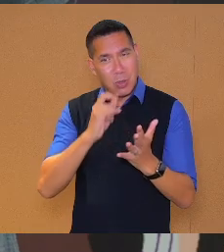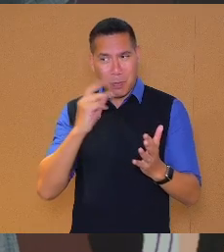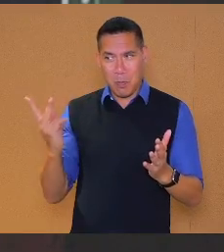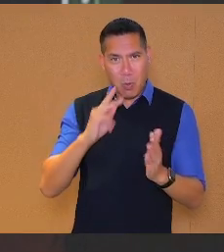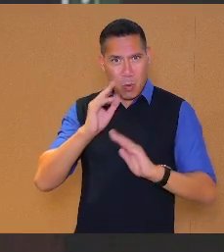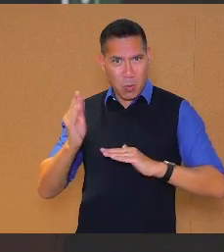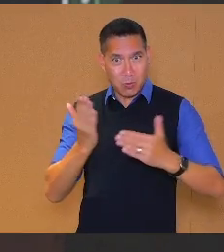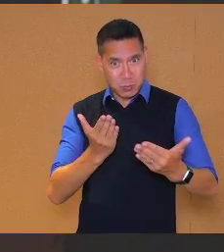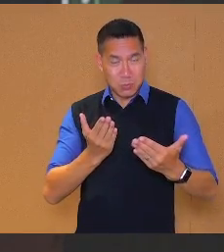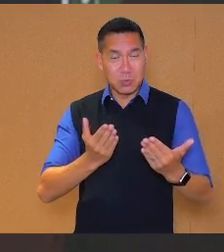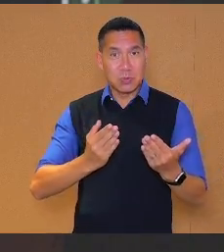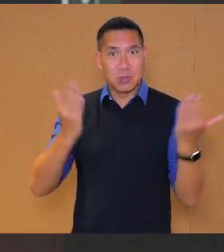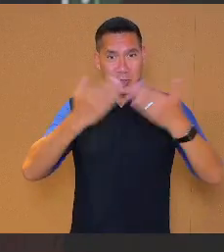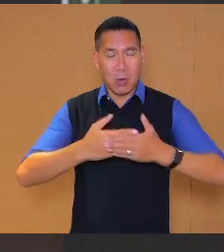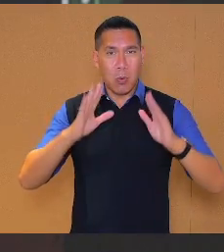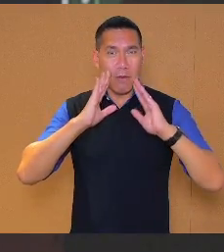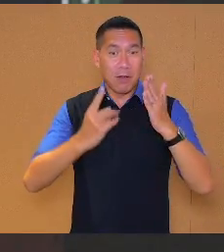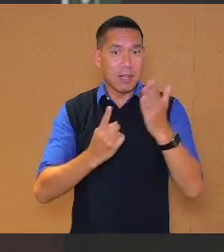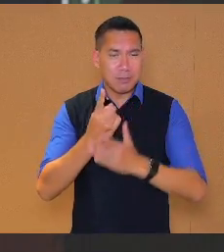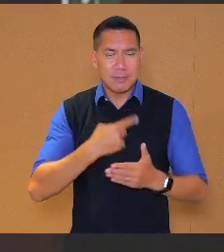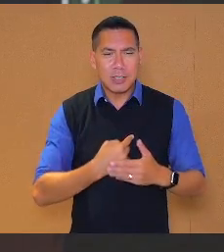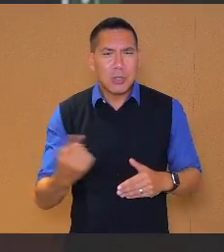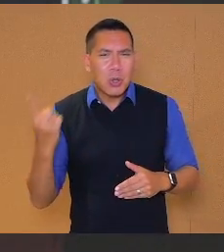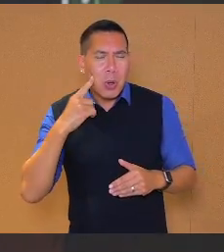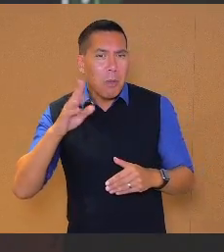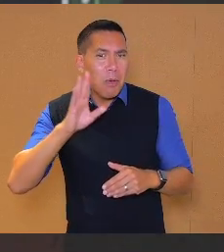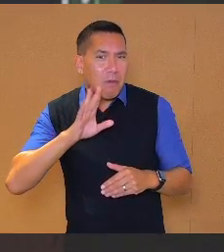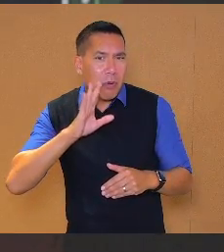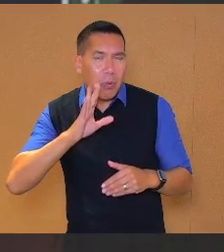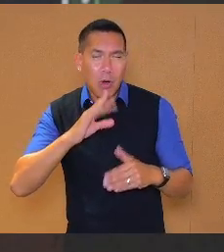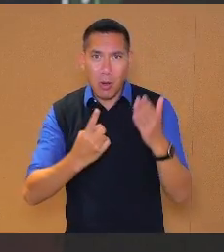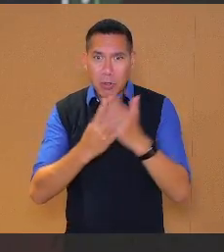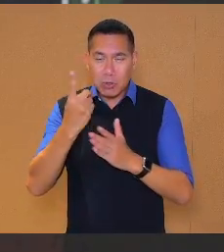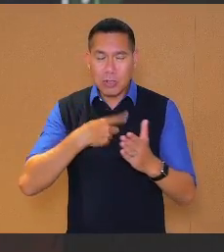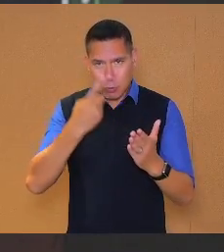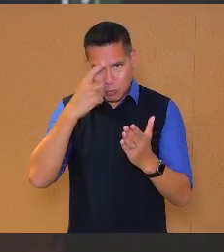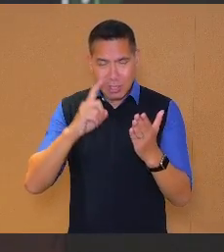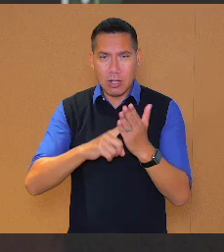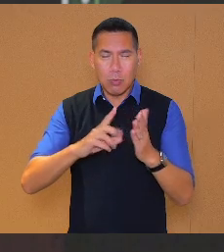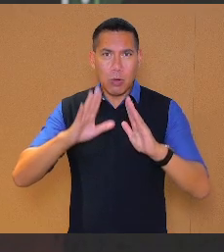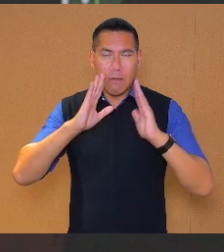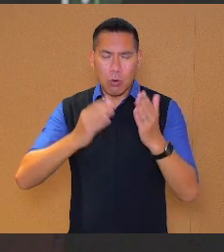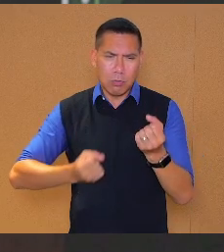As you heard at the top, there is a chance to recognise